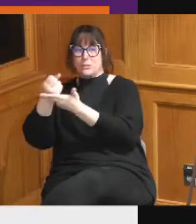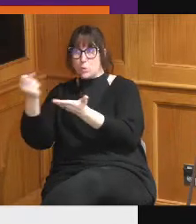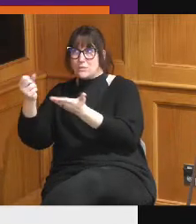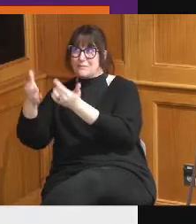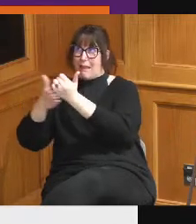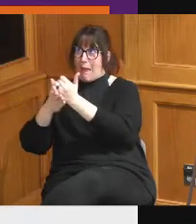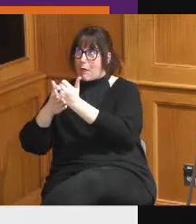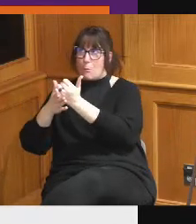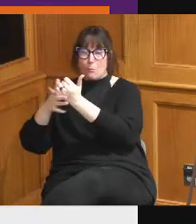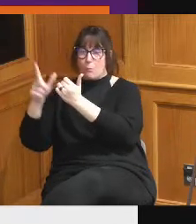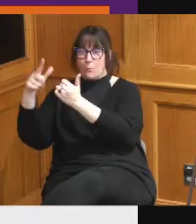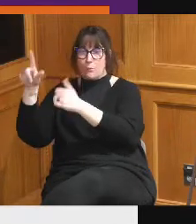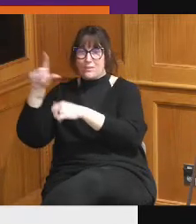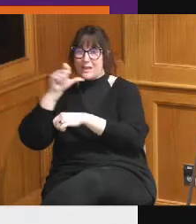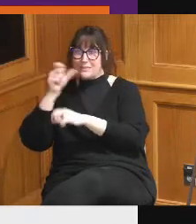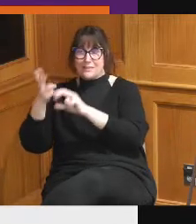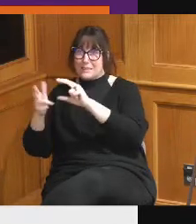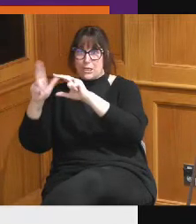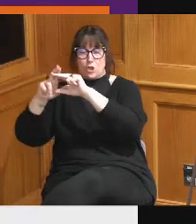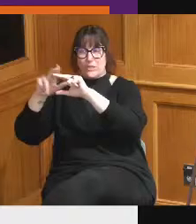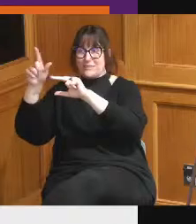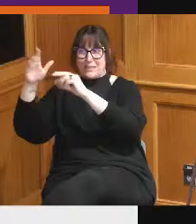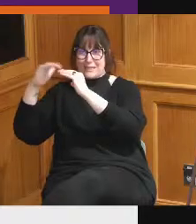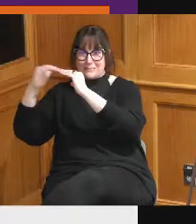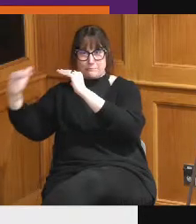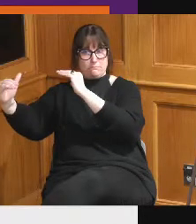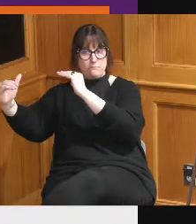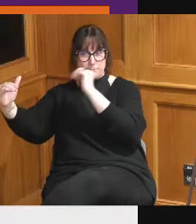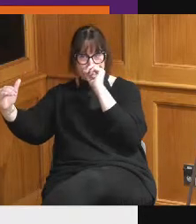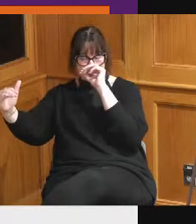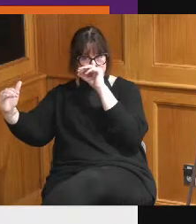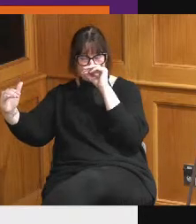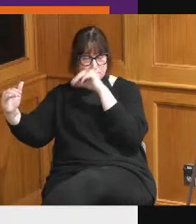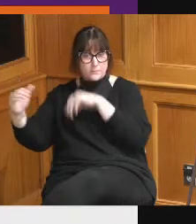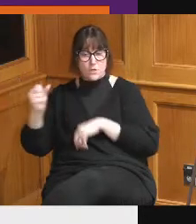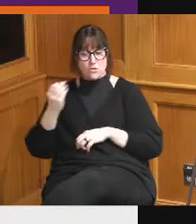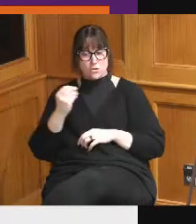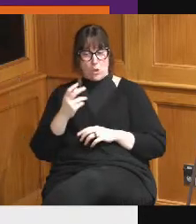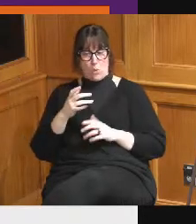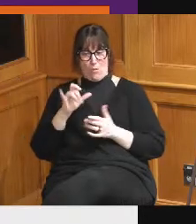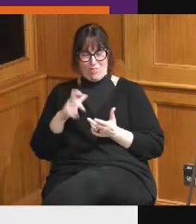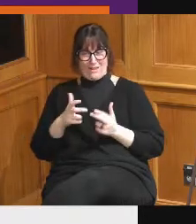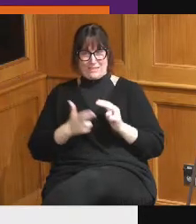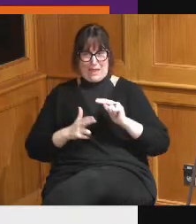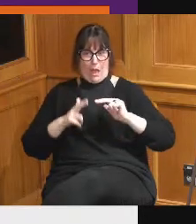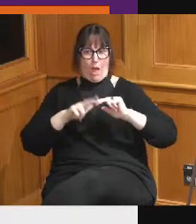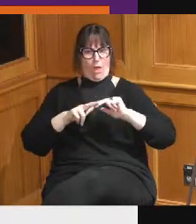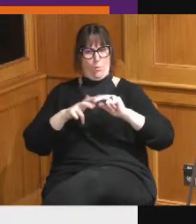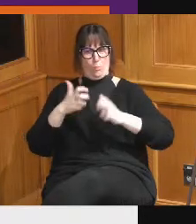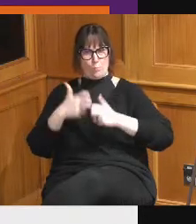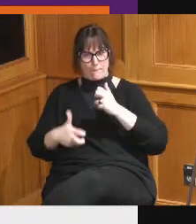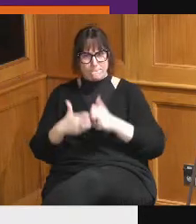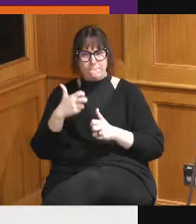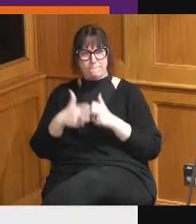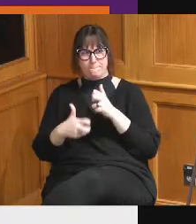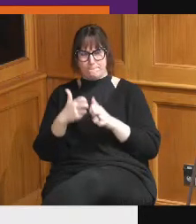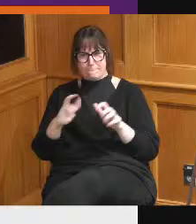didn't go up 45% they stayed flat so you just had this increasing problem that really only was